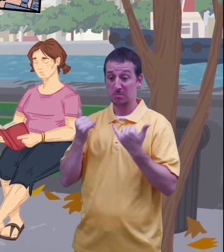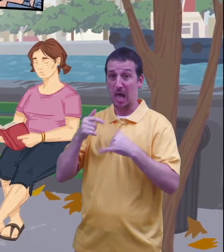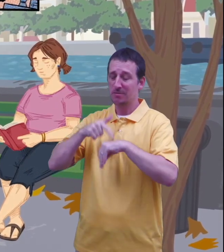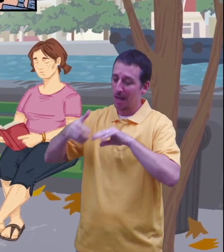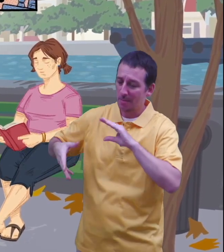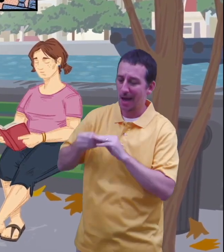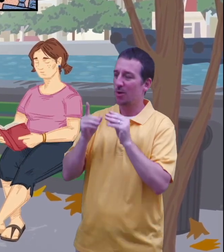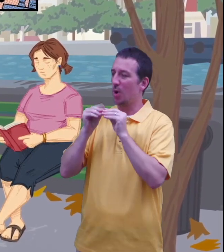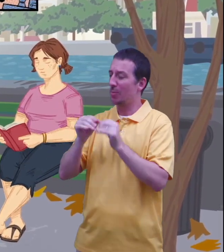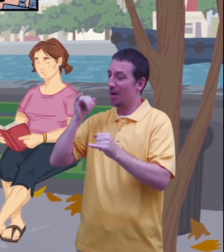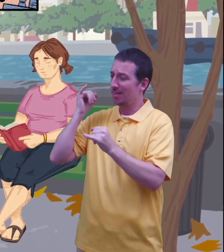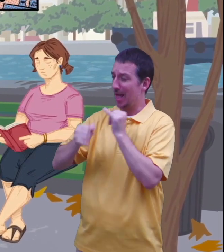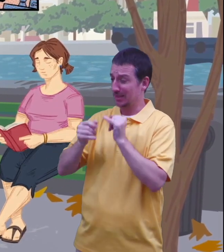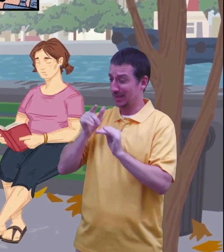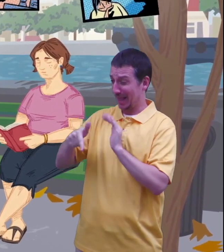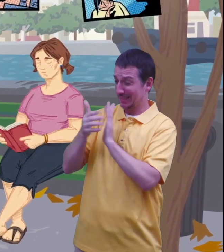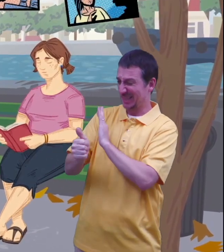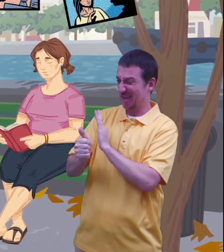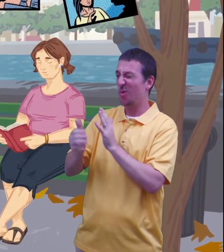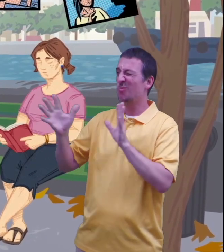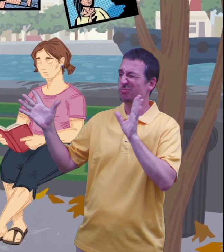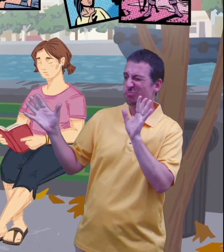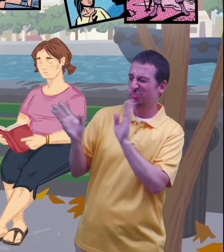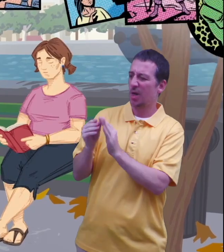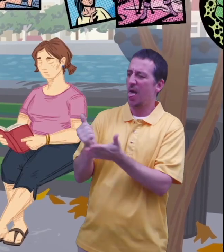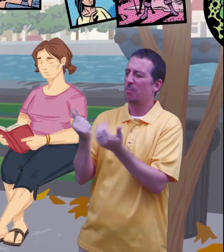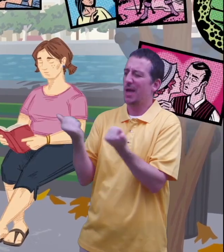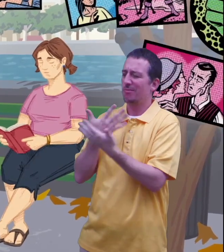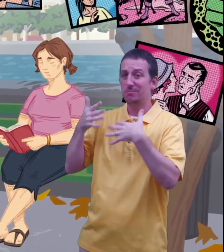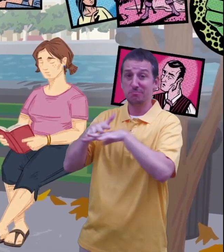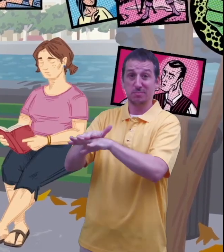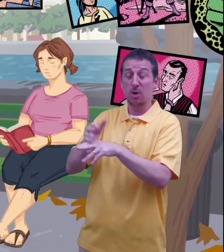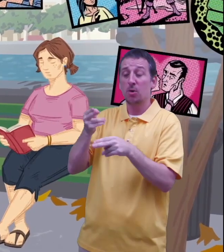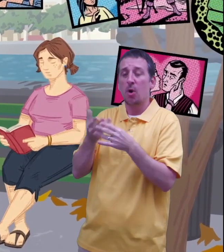Now it’s time to learn one final skill that will bring all of these elements together—